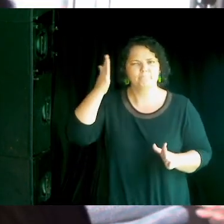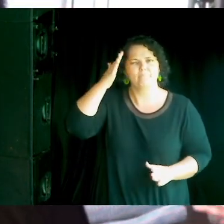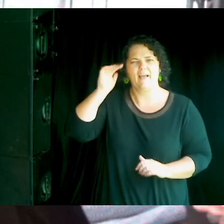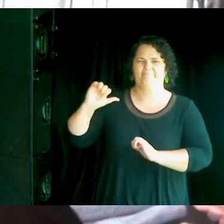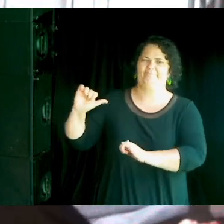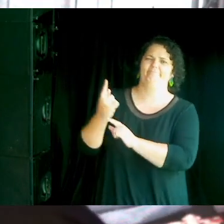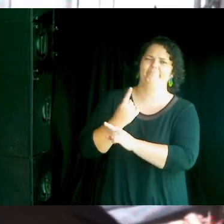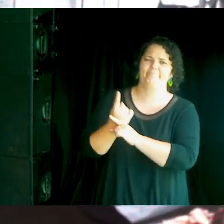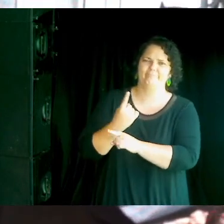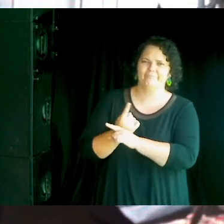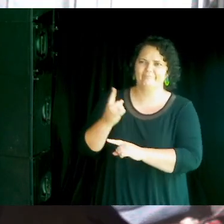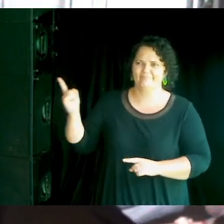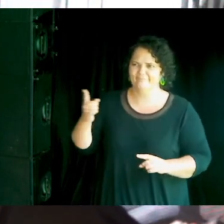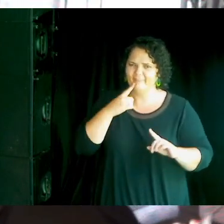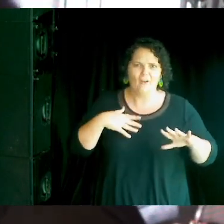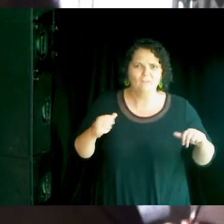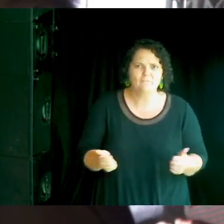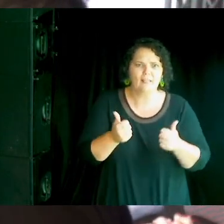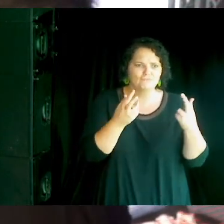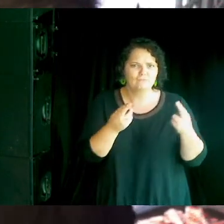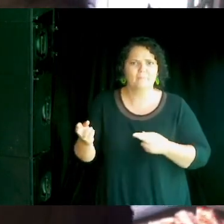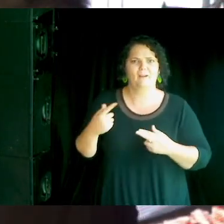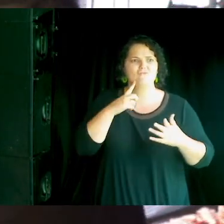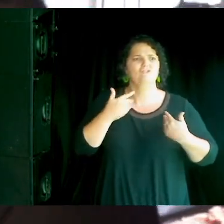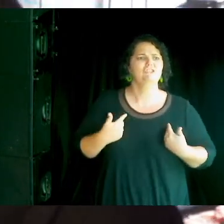them here I would be so but they are very very superstitious you only have one crab sorry